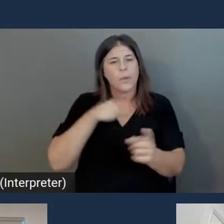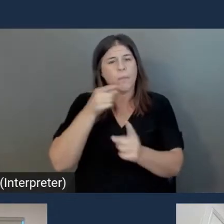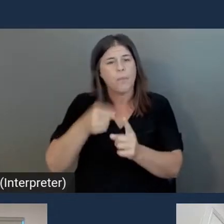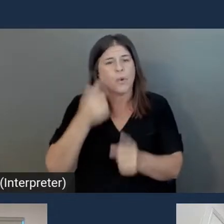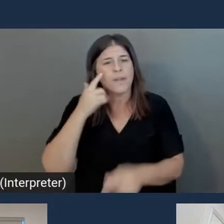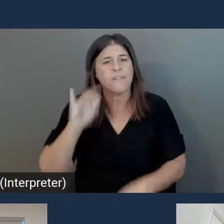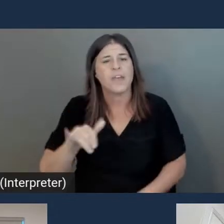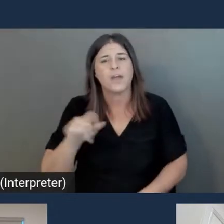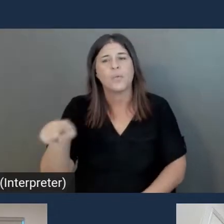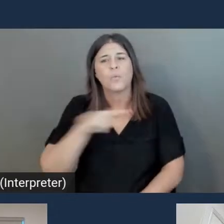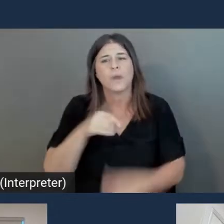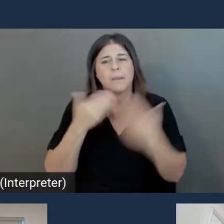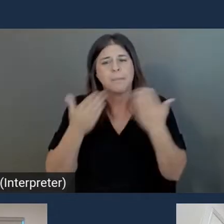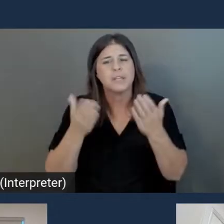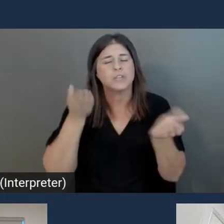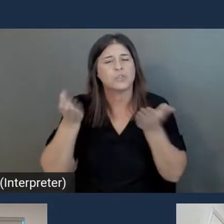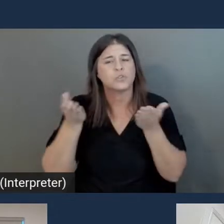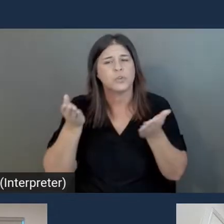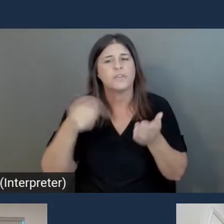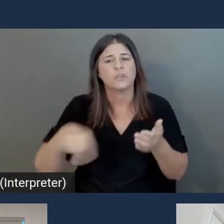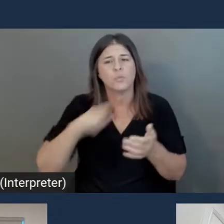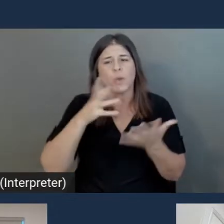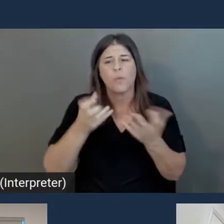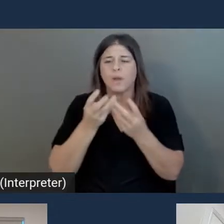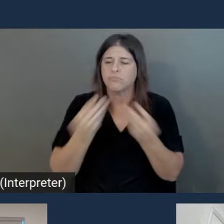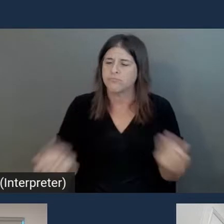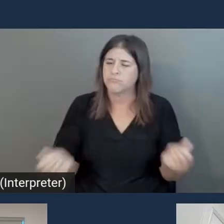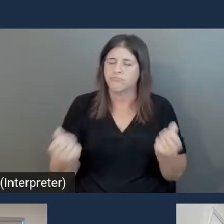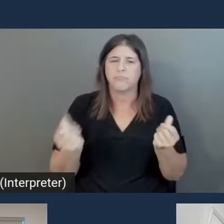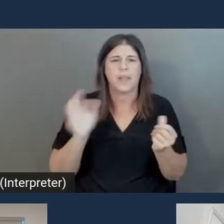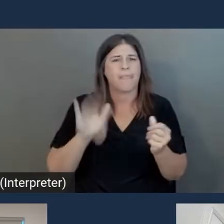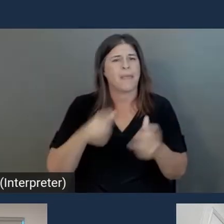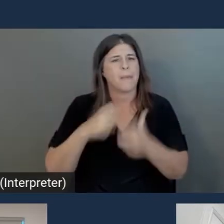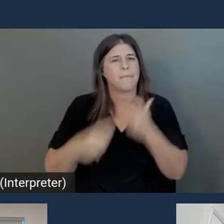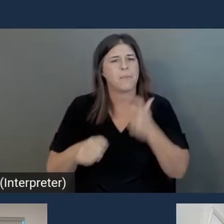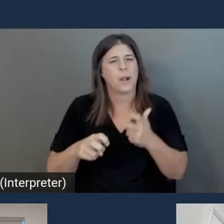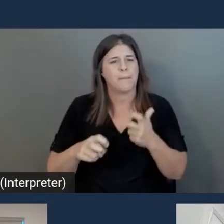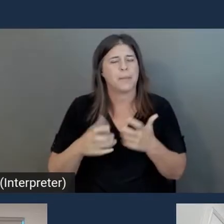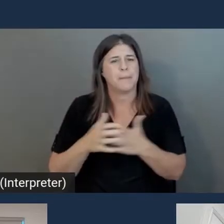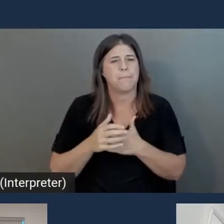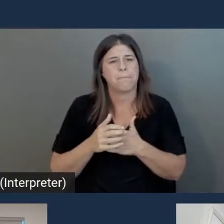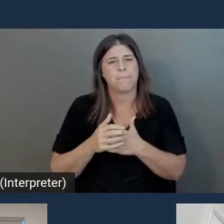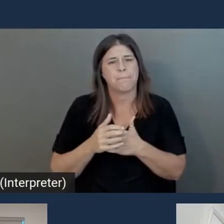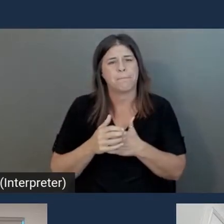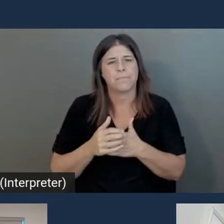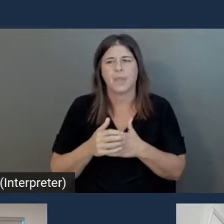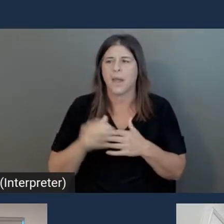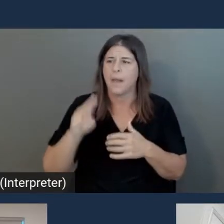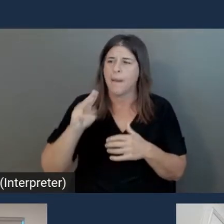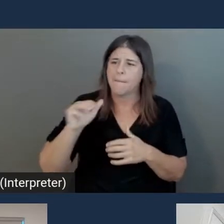service is to help alleviate this problem, of mass analysis and recommendation of customer